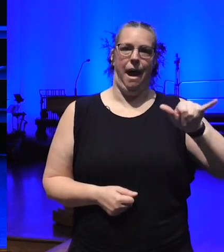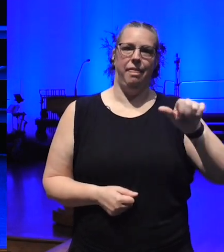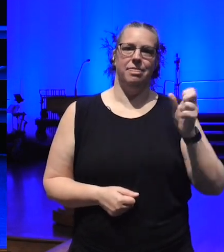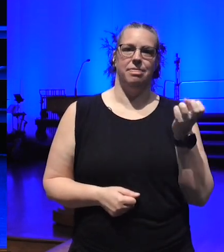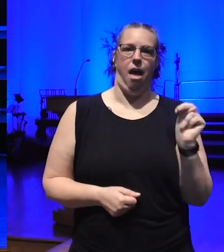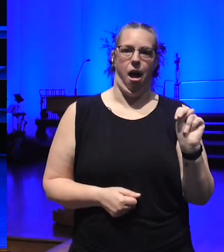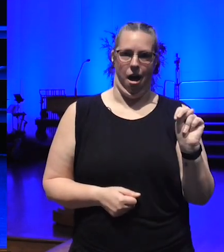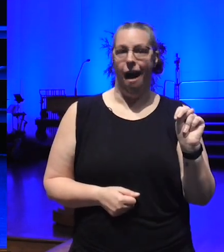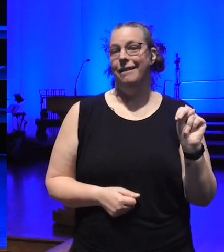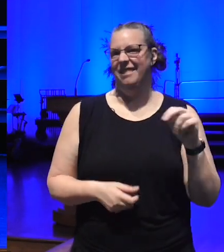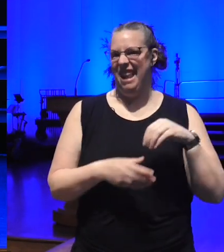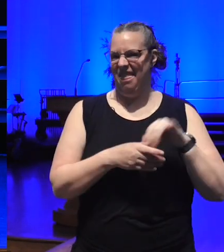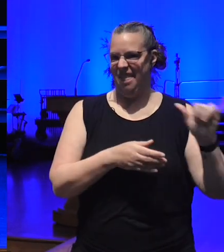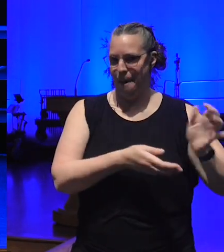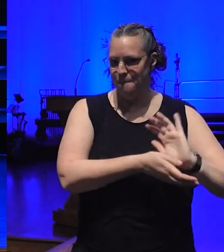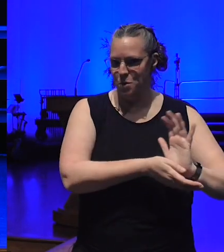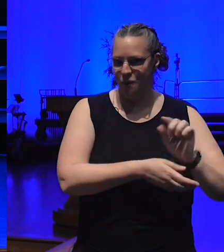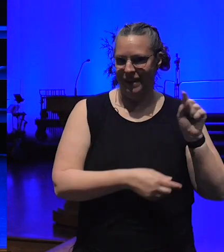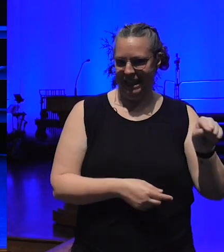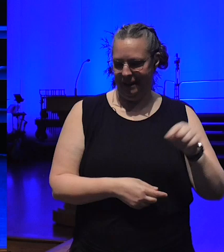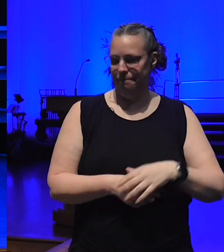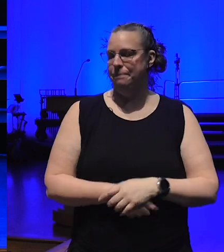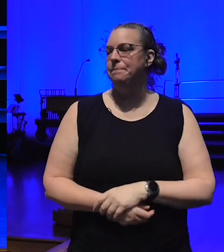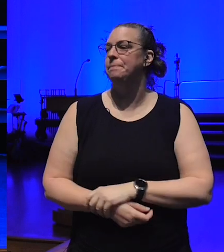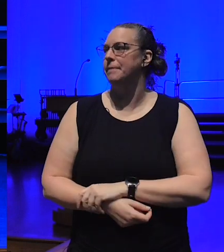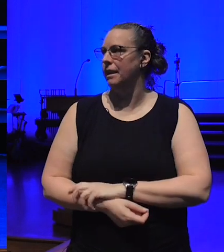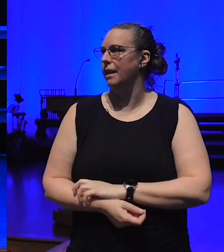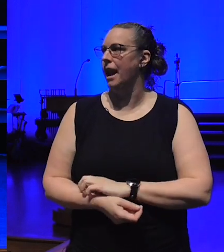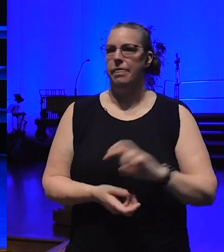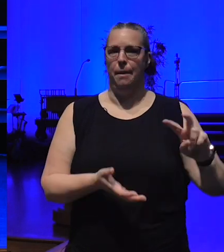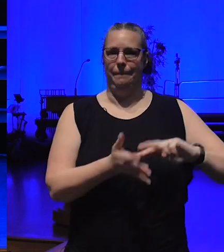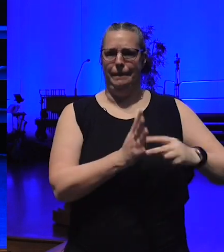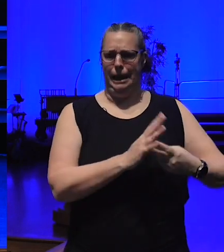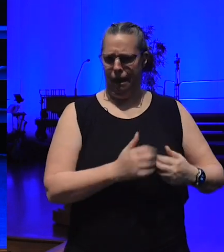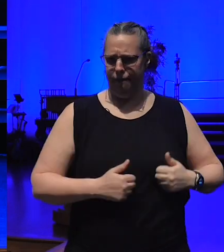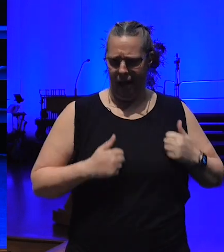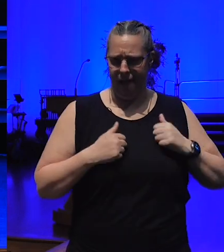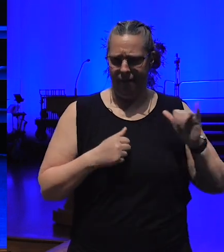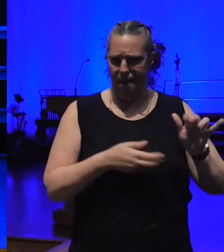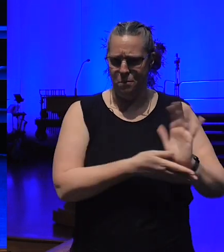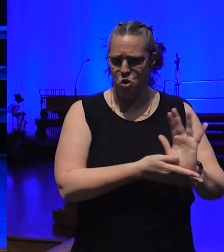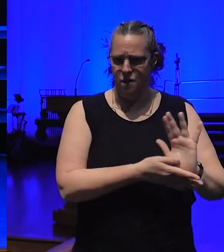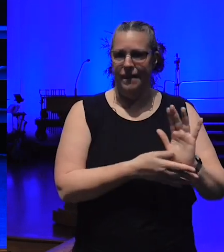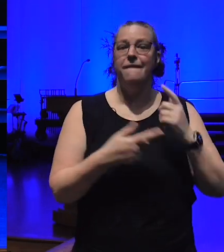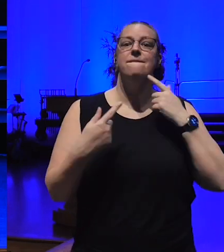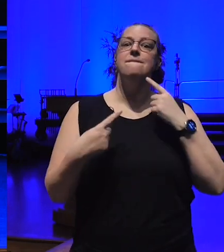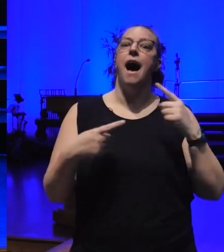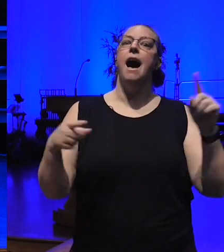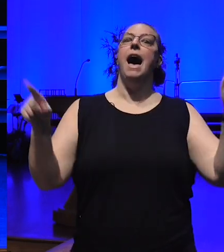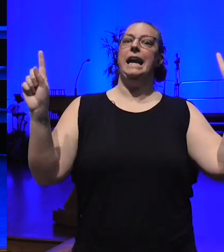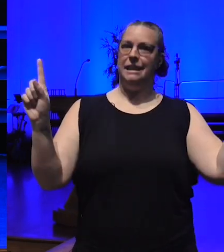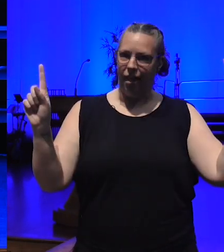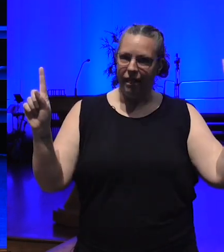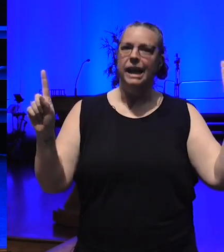cult classic film Monty Python and the meaning of life finally reveal it to us